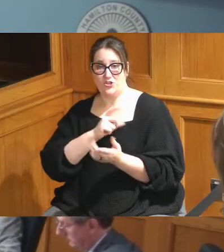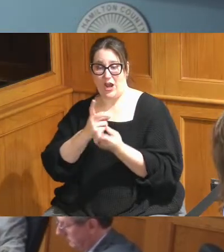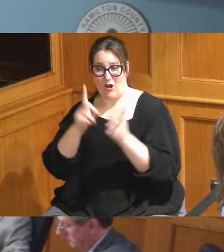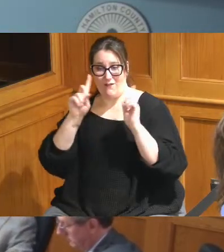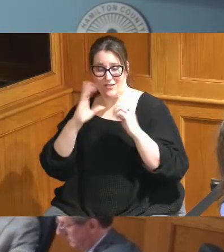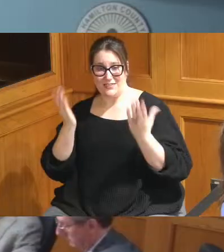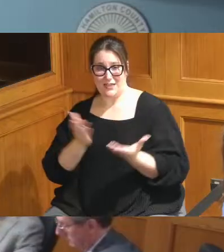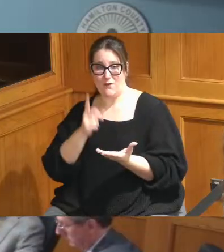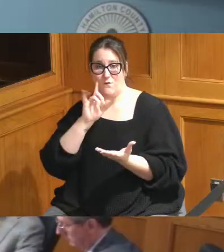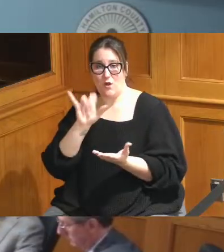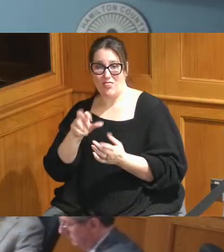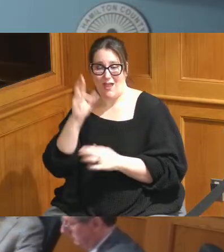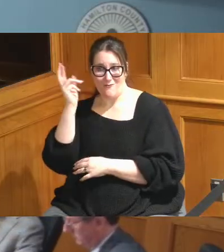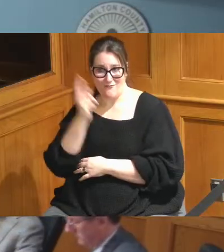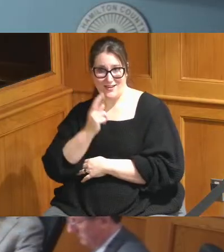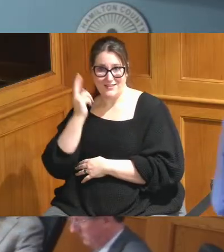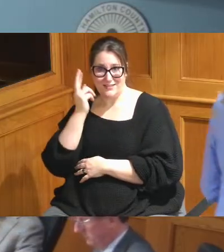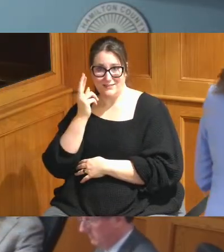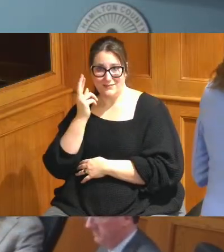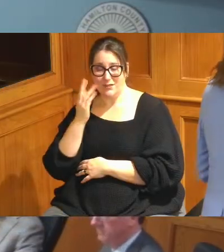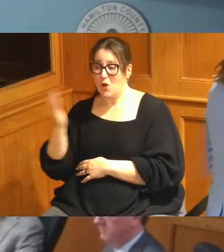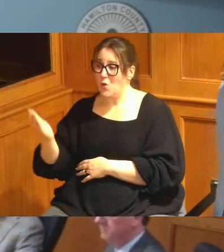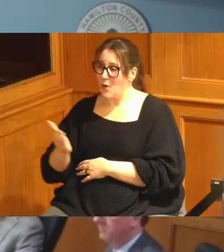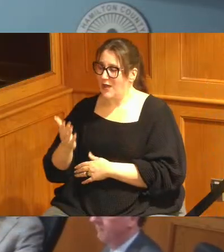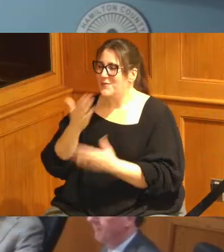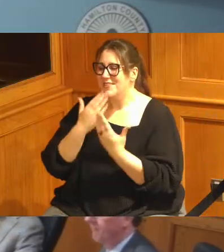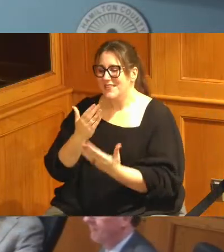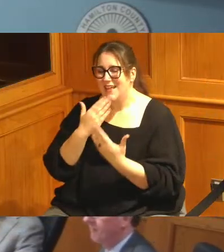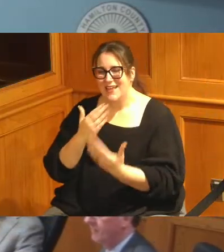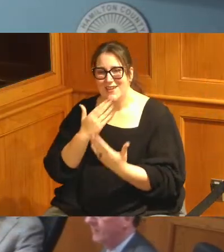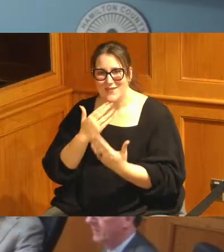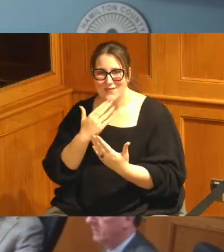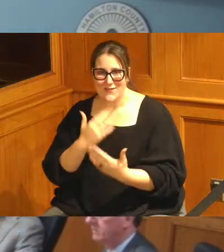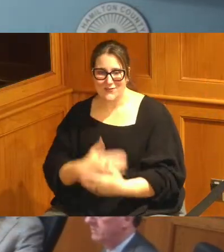Sheriff McGuffey. Thank you. Thank you so much, Commissioners. Thank you for